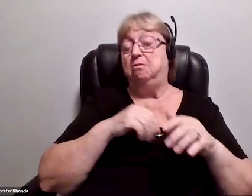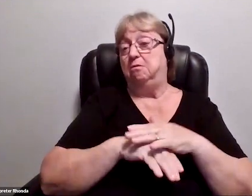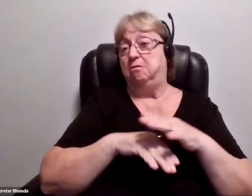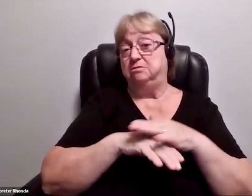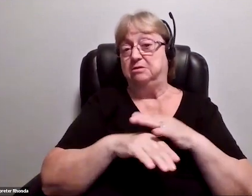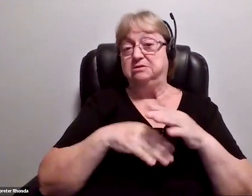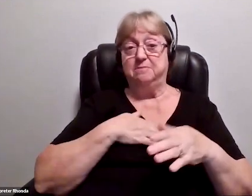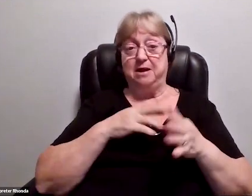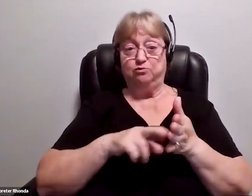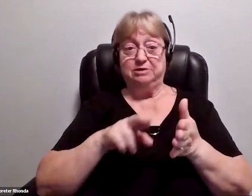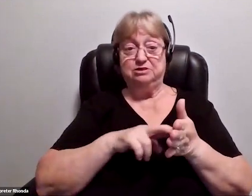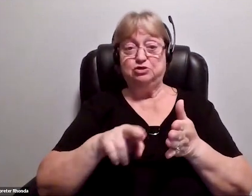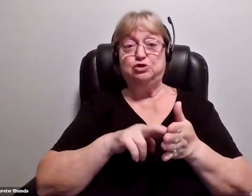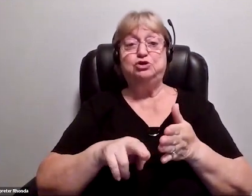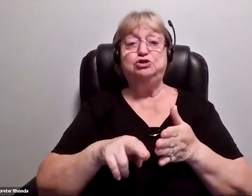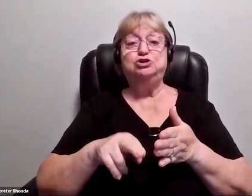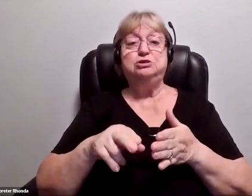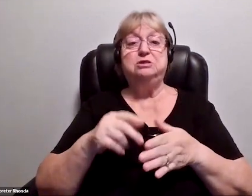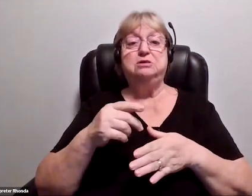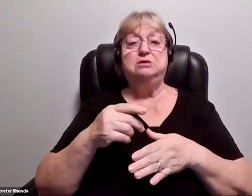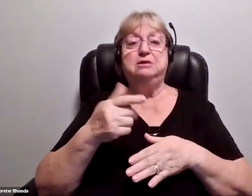it's the place where I put major part of my work.